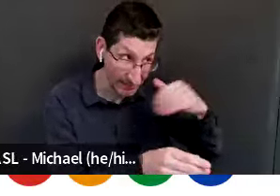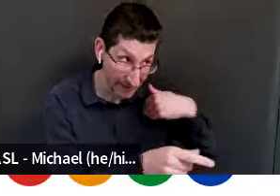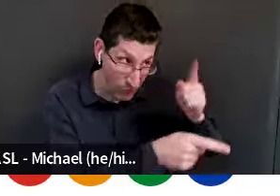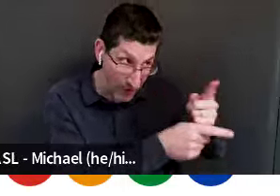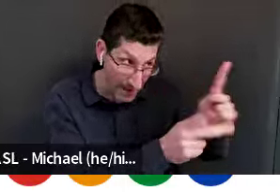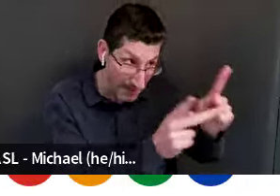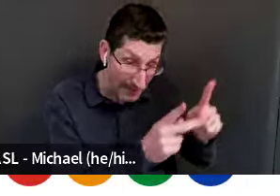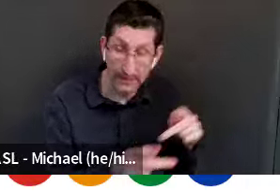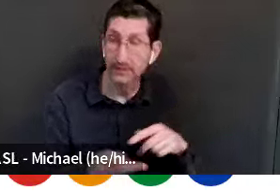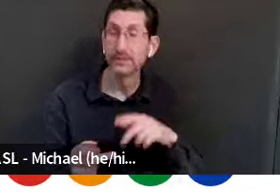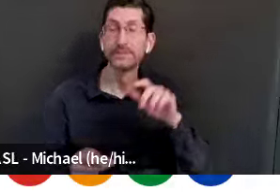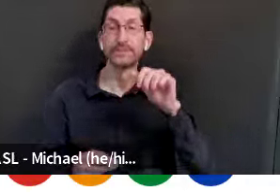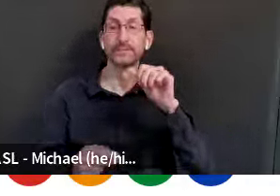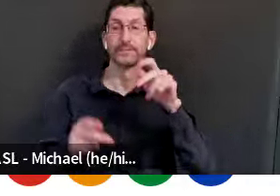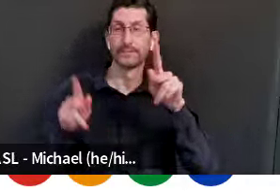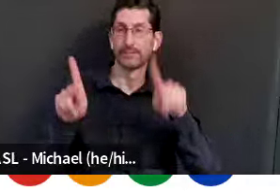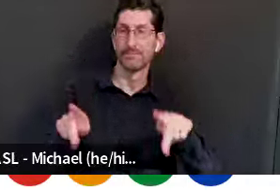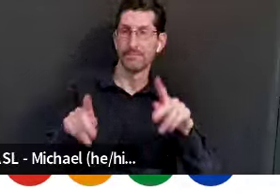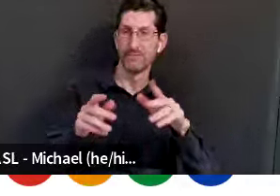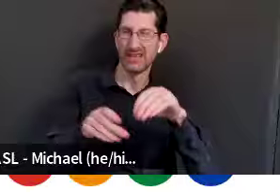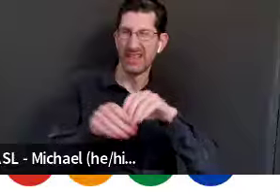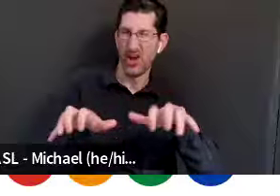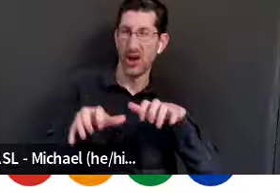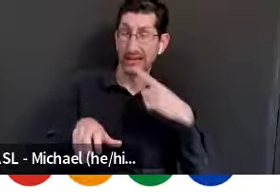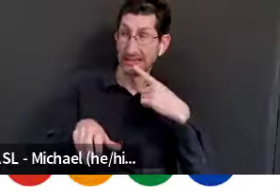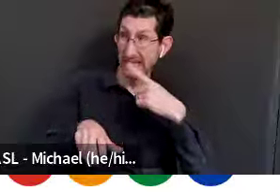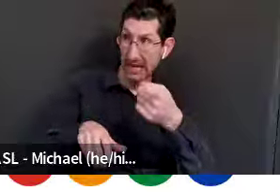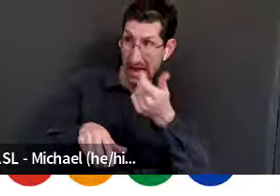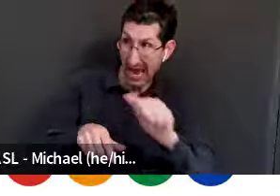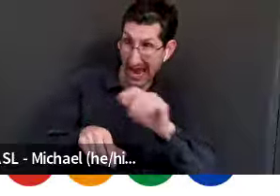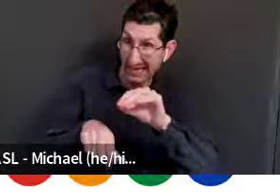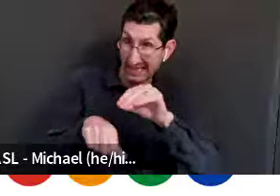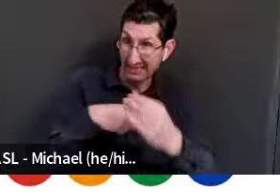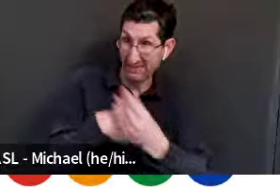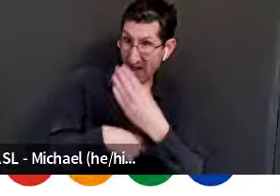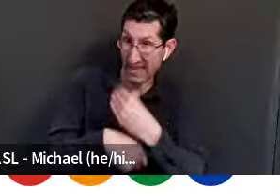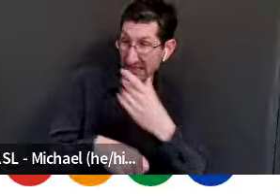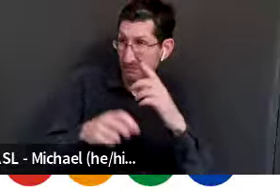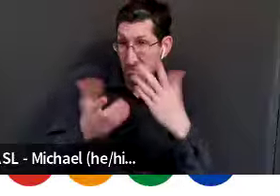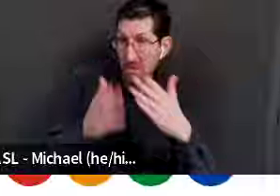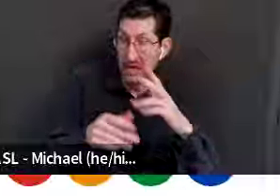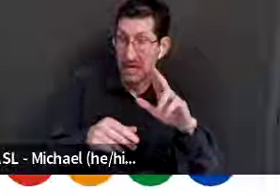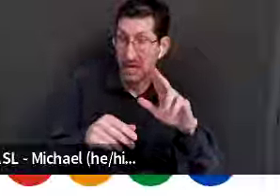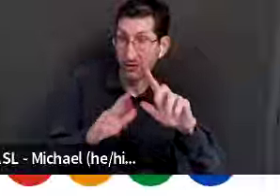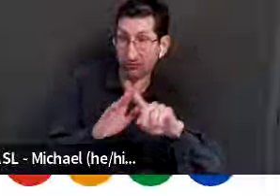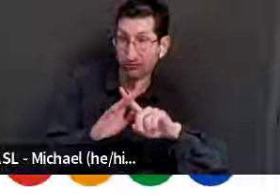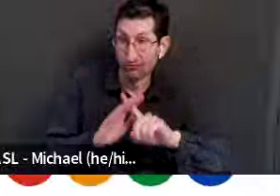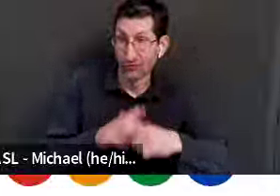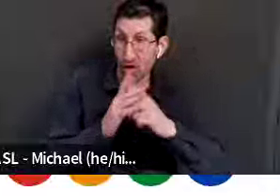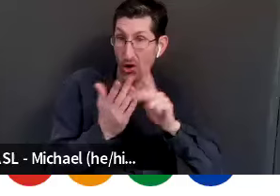TO LOOK TO MAKE SURE THE LOCATION IS COMING UP CORRECTLY IN THE SYSTEM. ANY TECH TIPS TO BE ADDED? LIKE RESTART THE PROGRAM OR MAKE